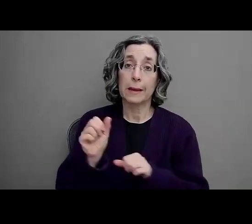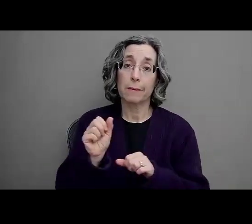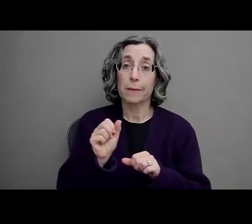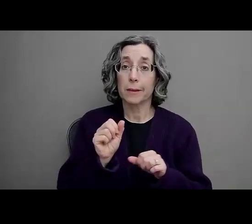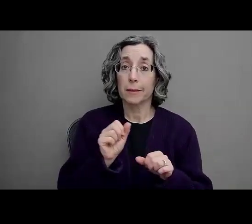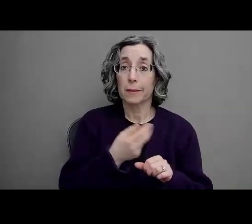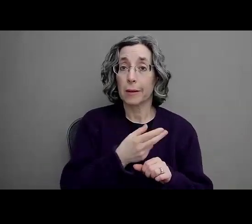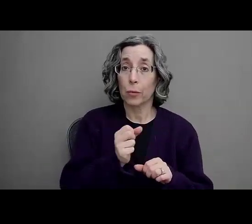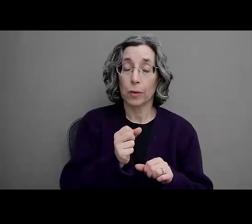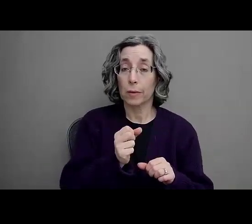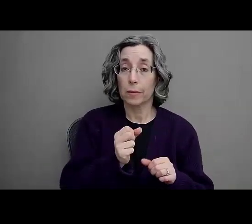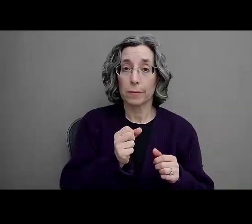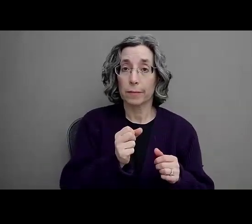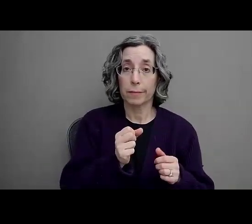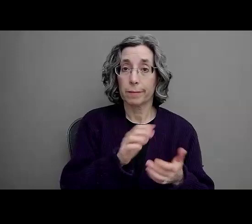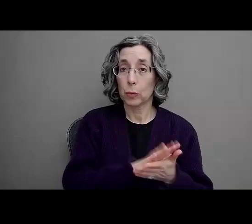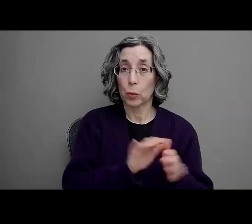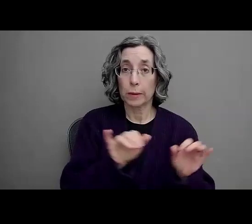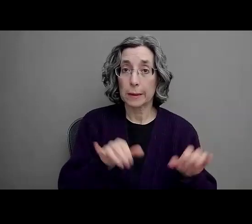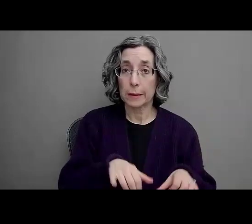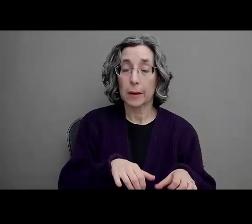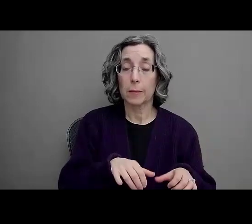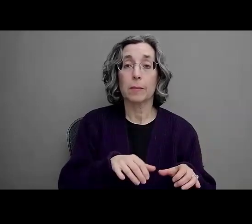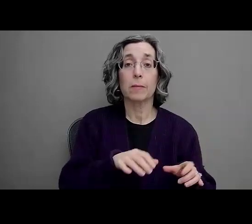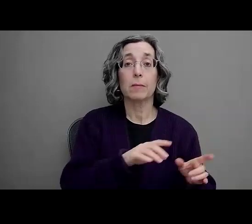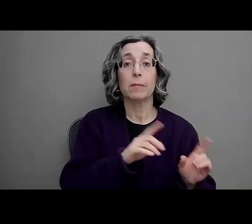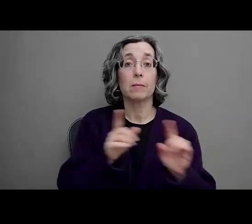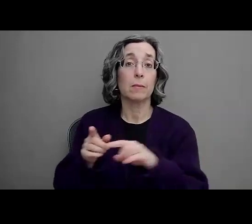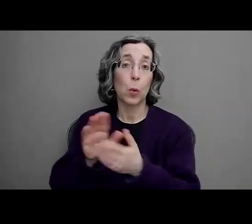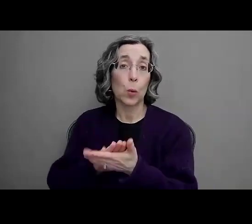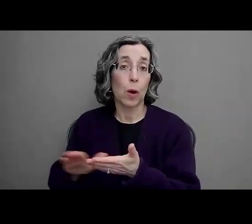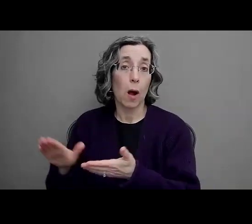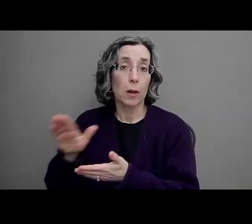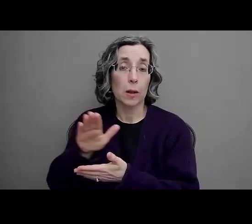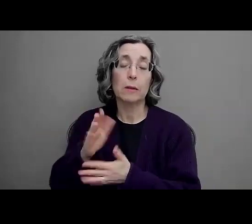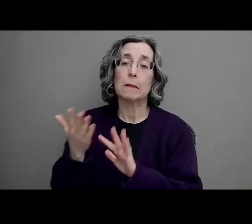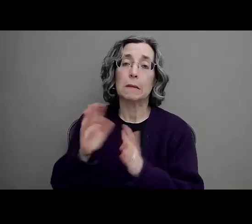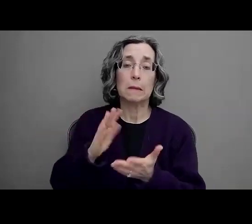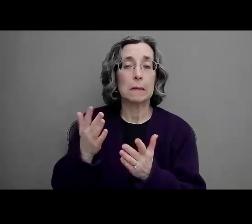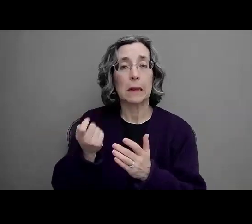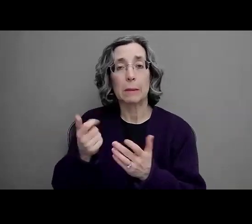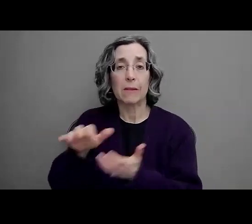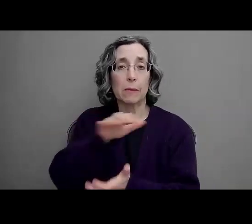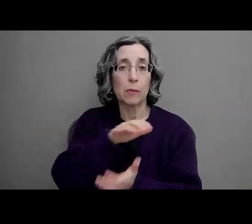education anymore, things are a little bit different as far as